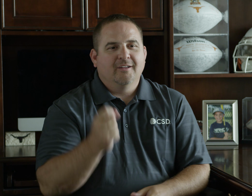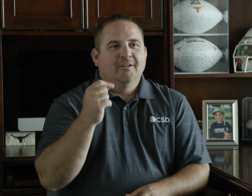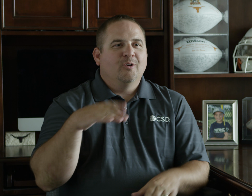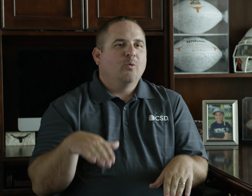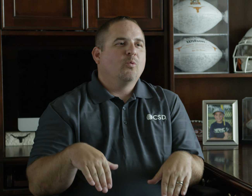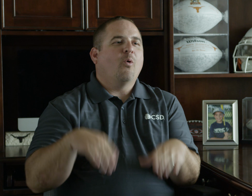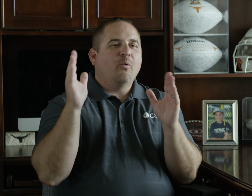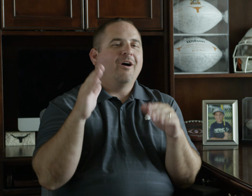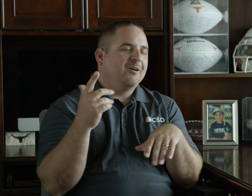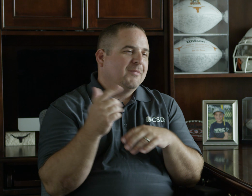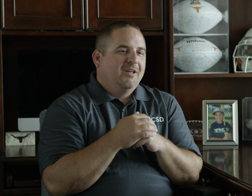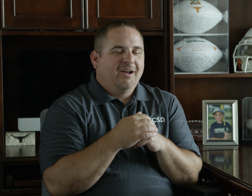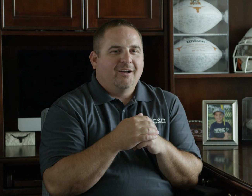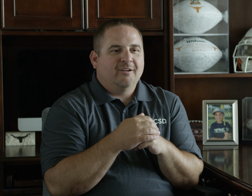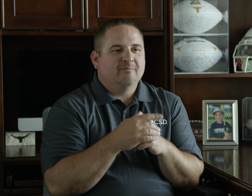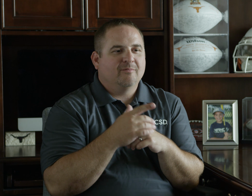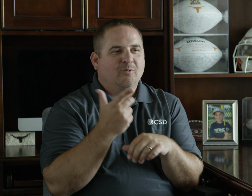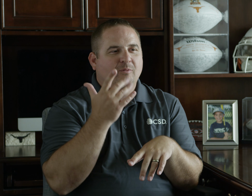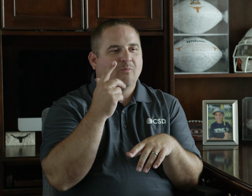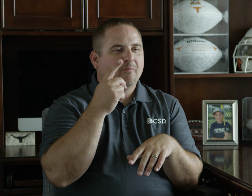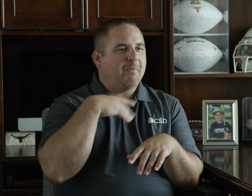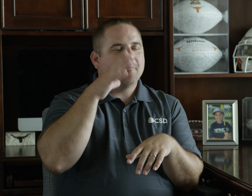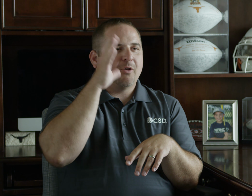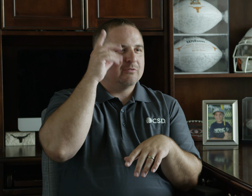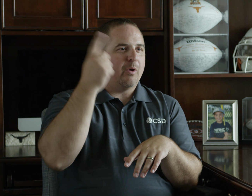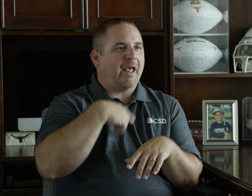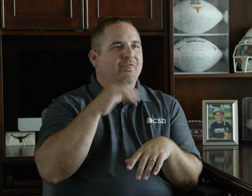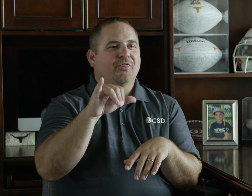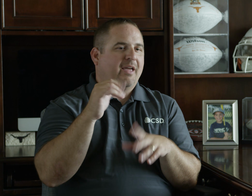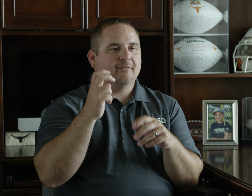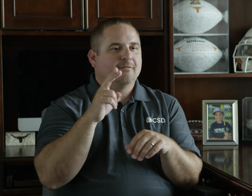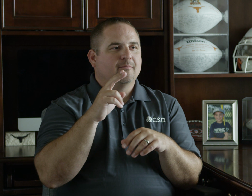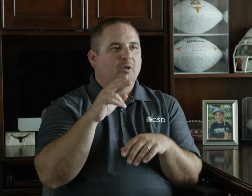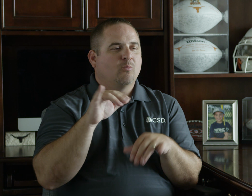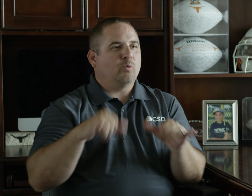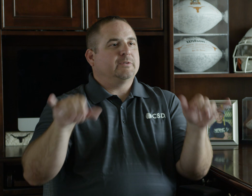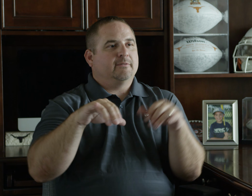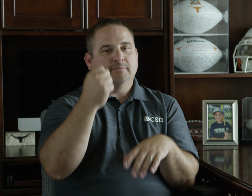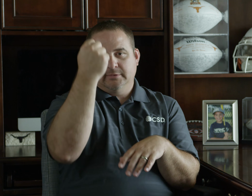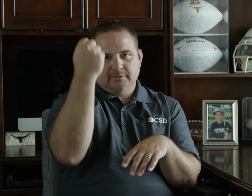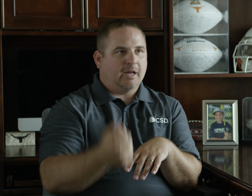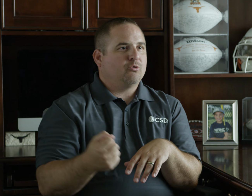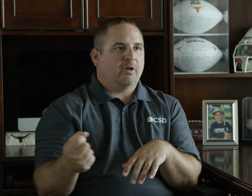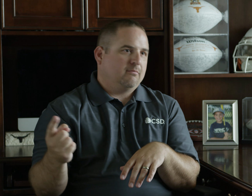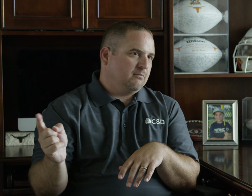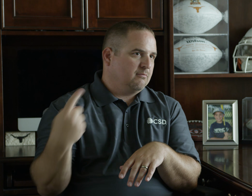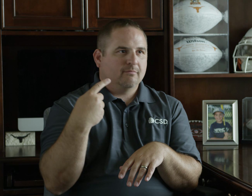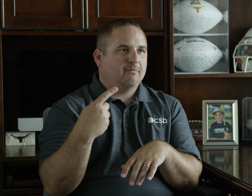Growing up, my parents always had a particular routine on Saturdays,